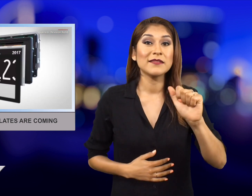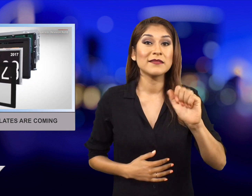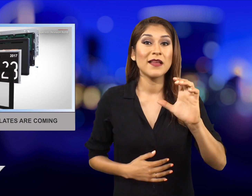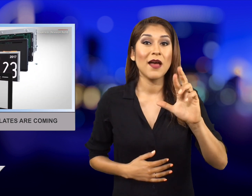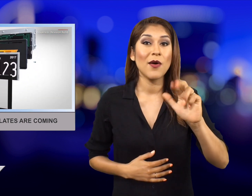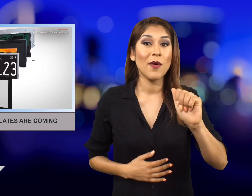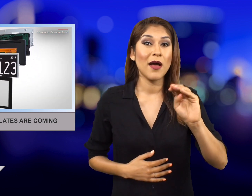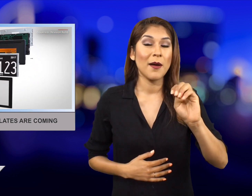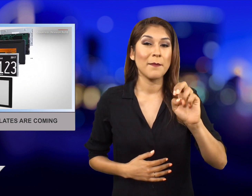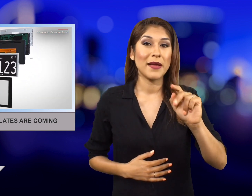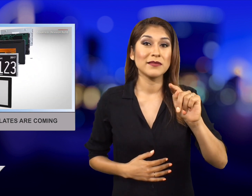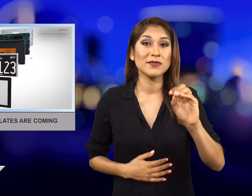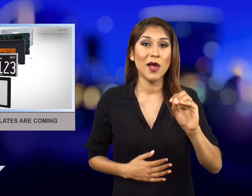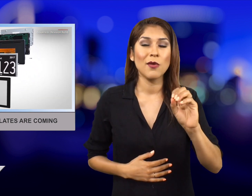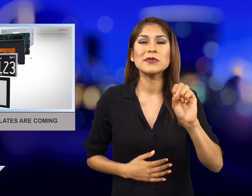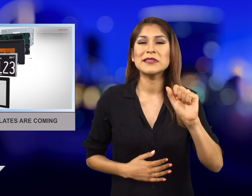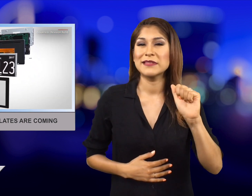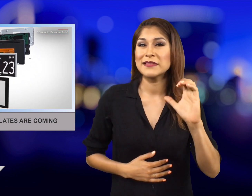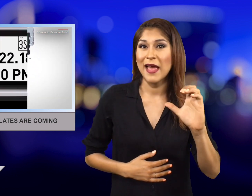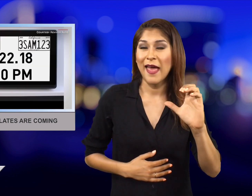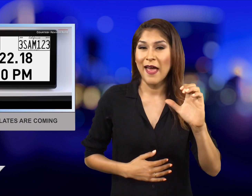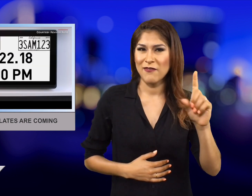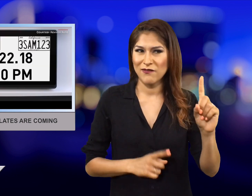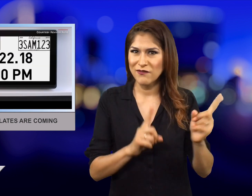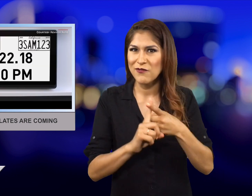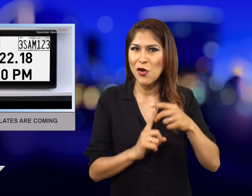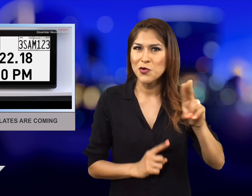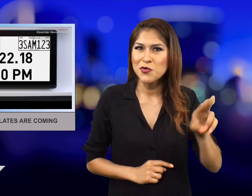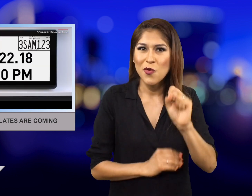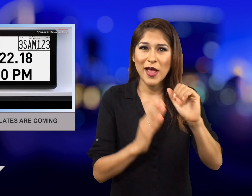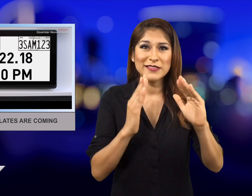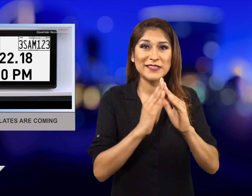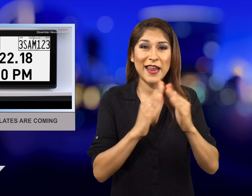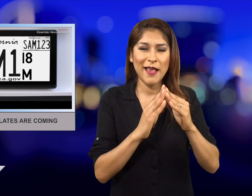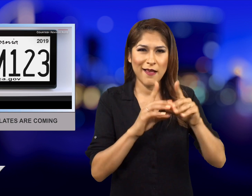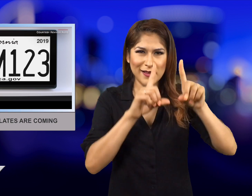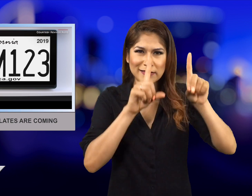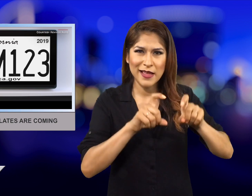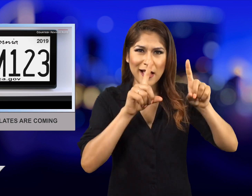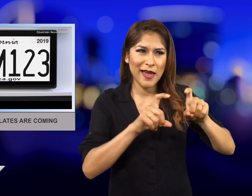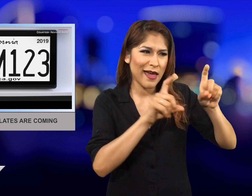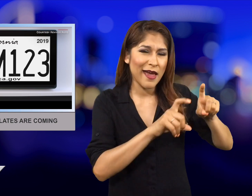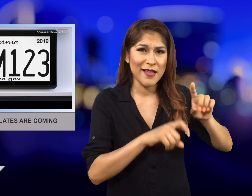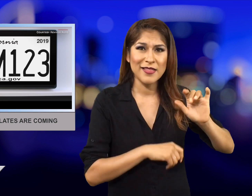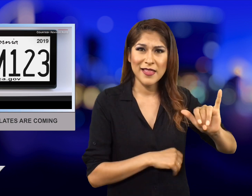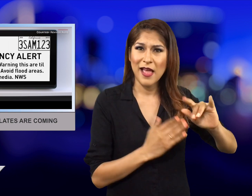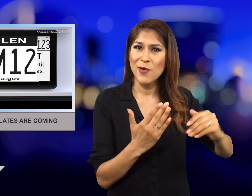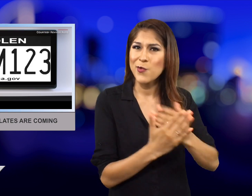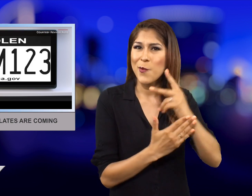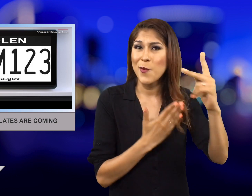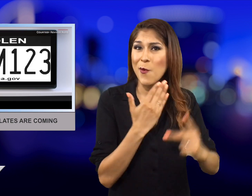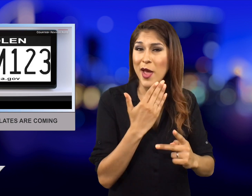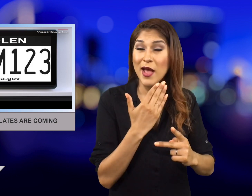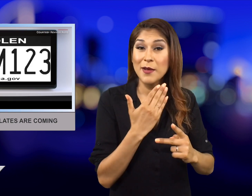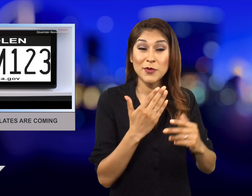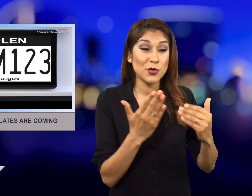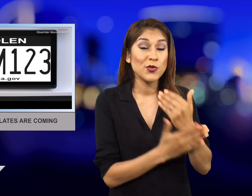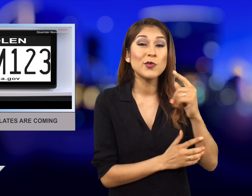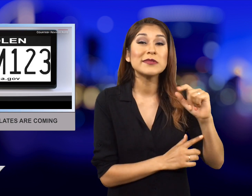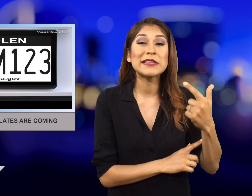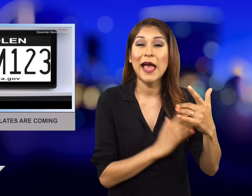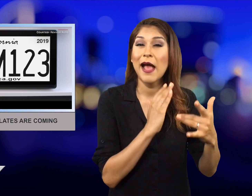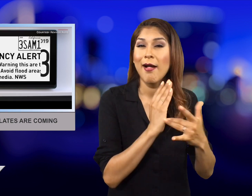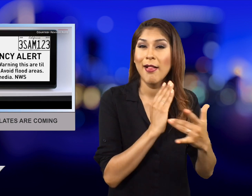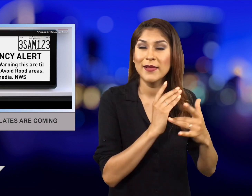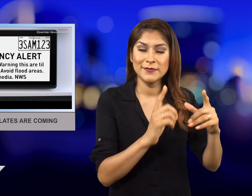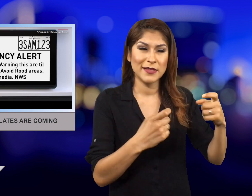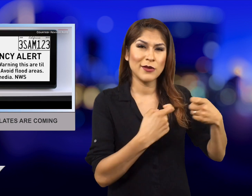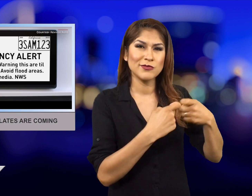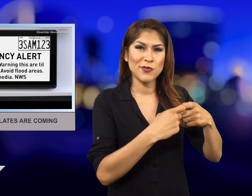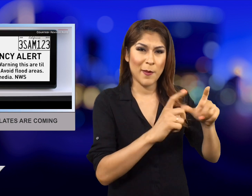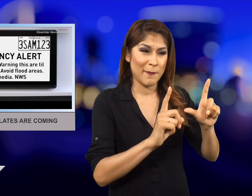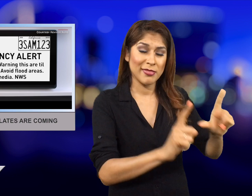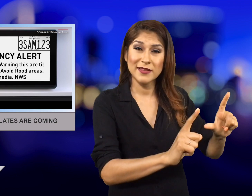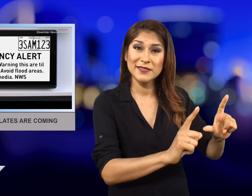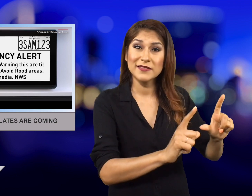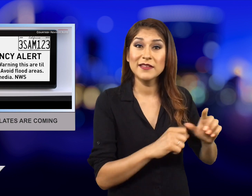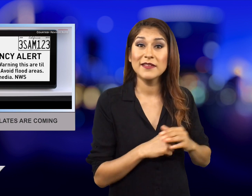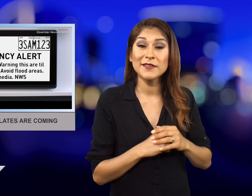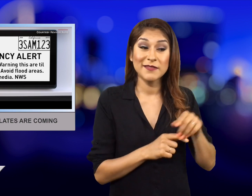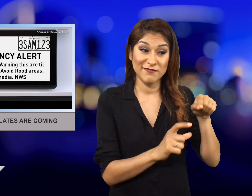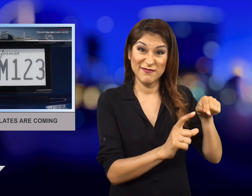Sacramento is the first US city to roll out a pilot program testing the new tag technology.